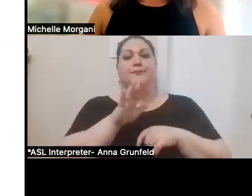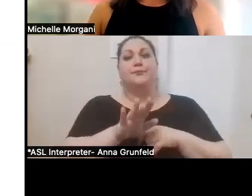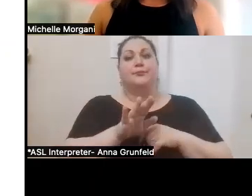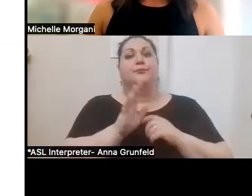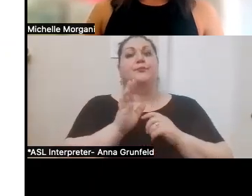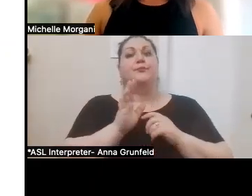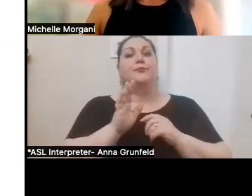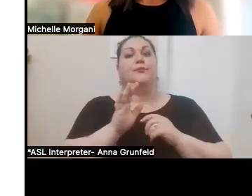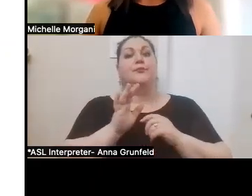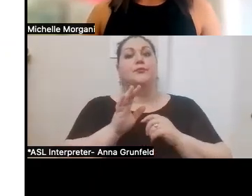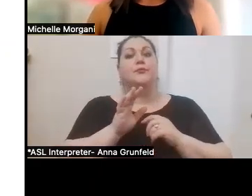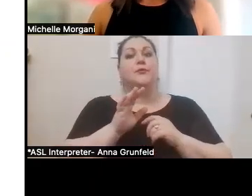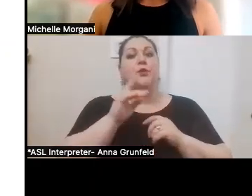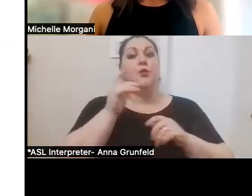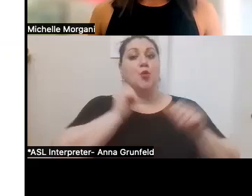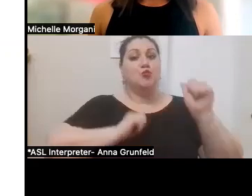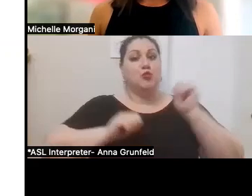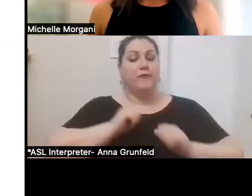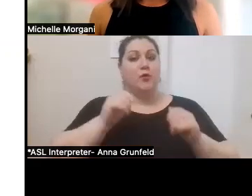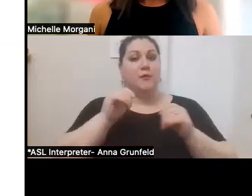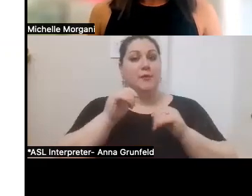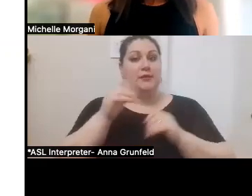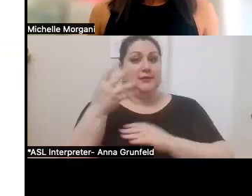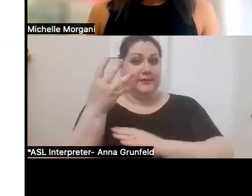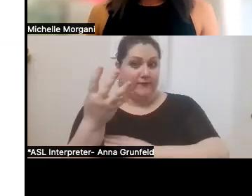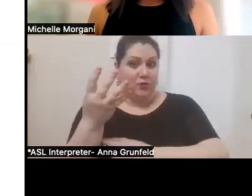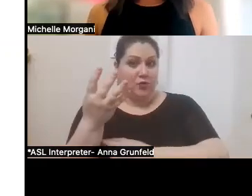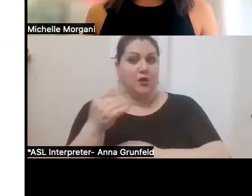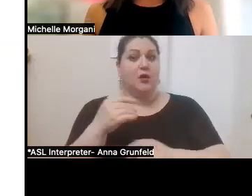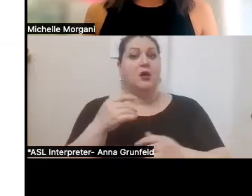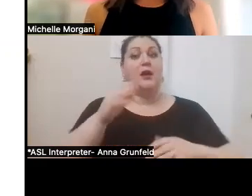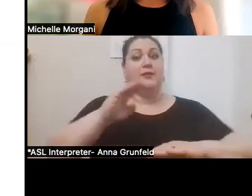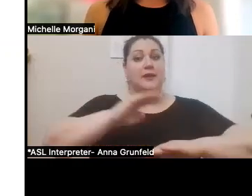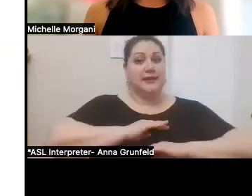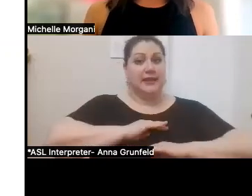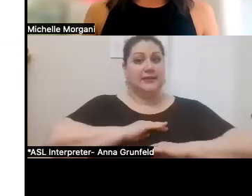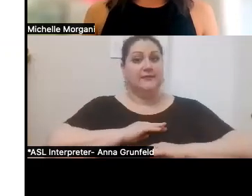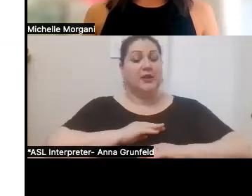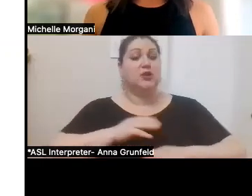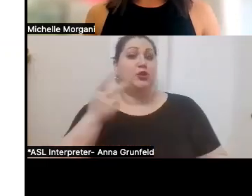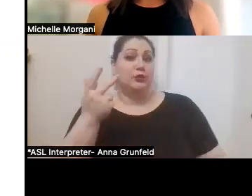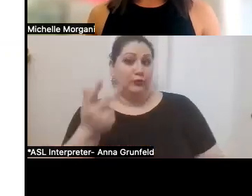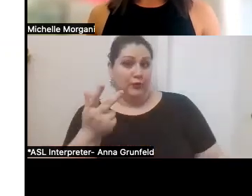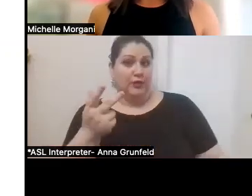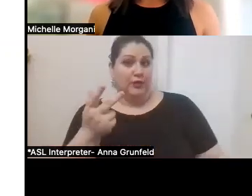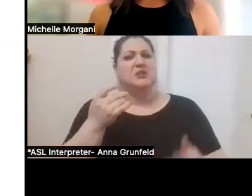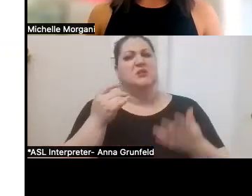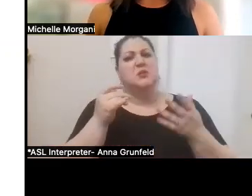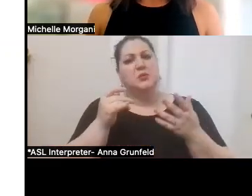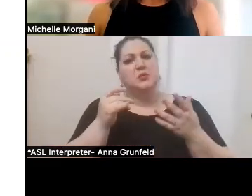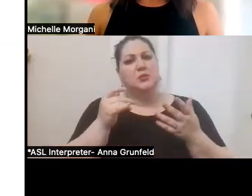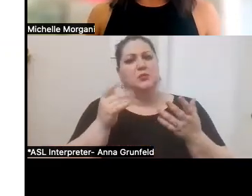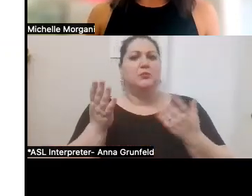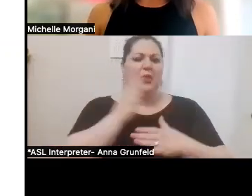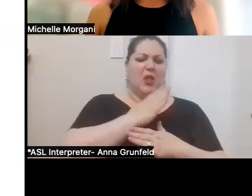So, it got on the lower end of the COPM. And I just wanted to also acknowledge that the student of course is currently